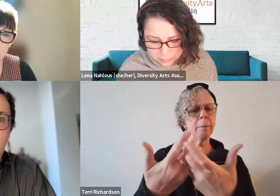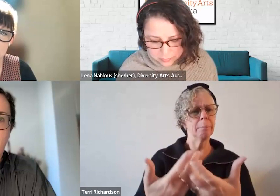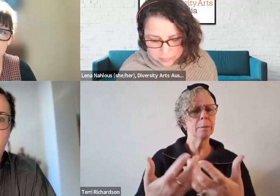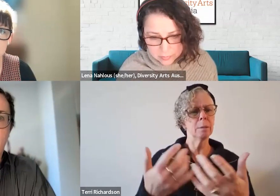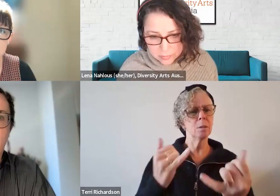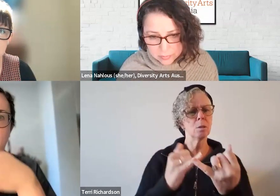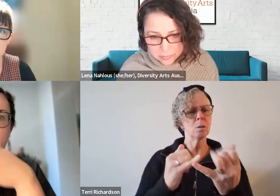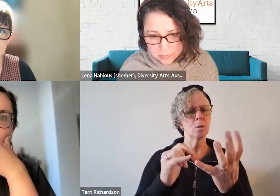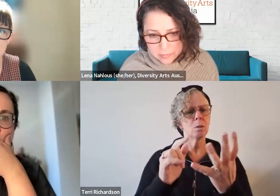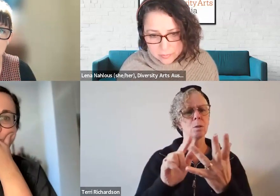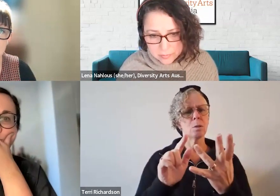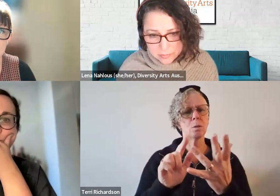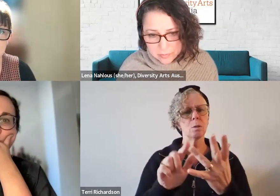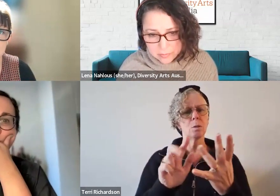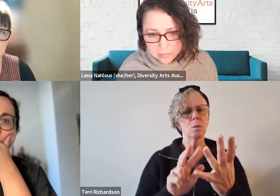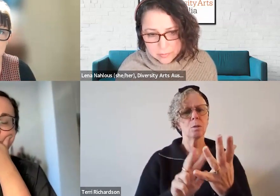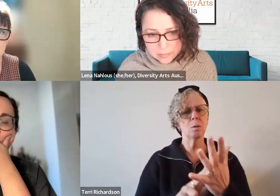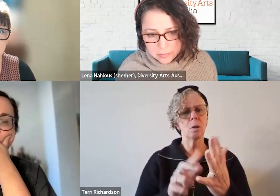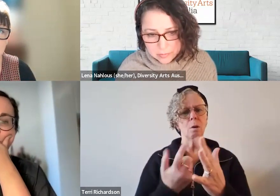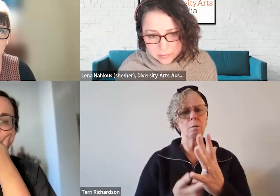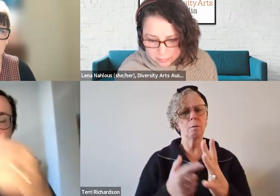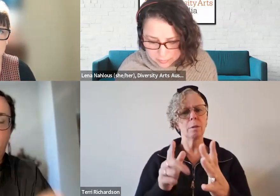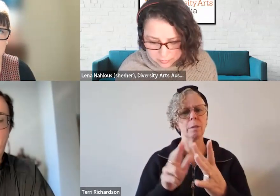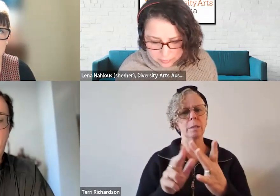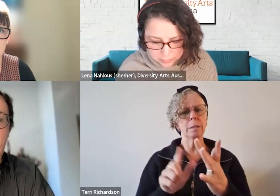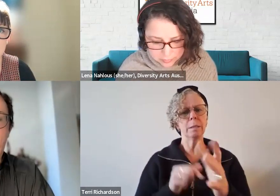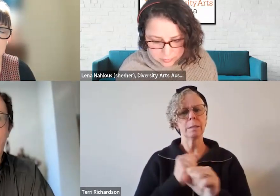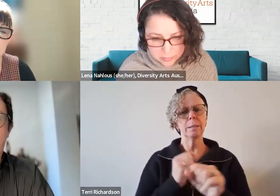So when groups make their own decisions about what approaches they